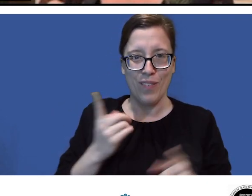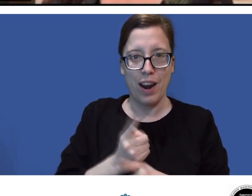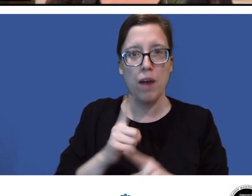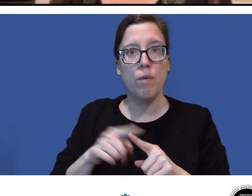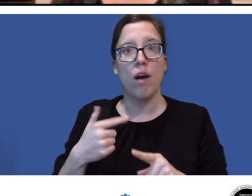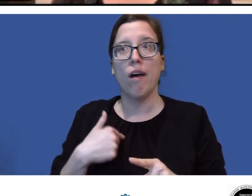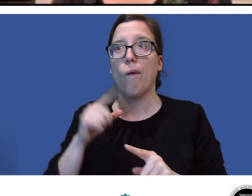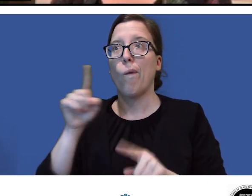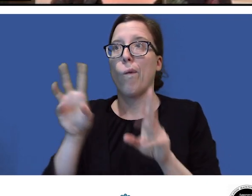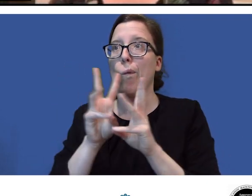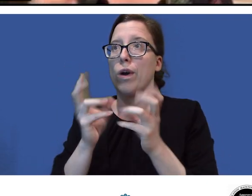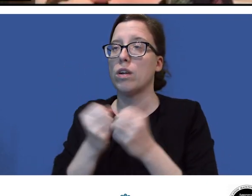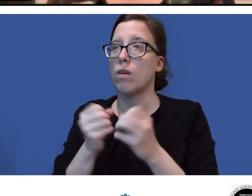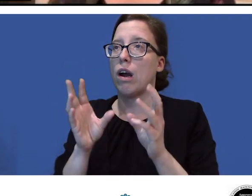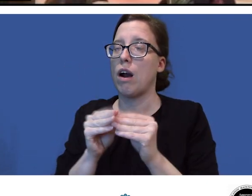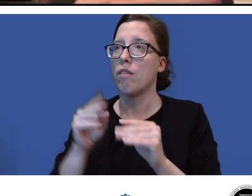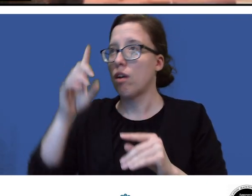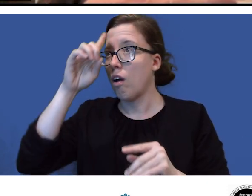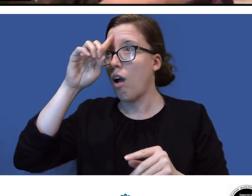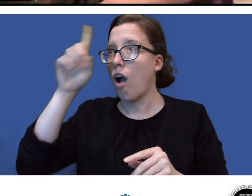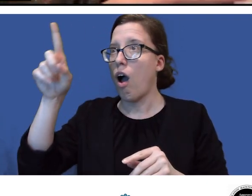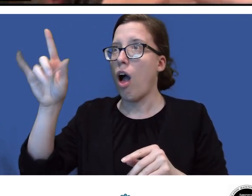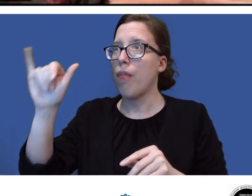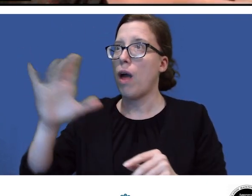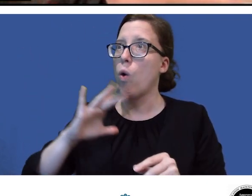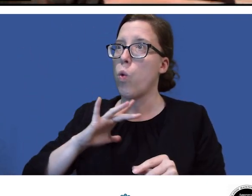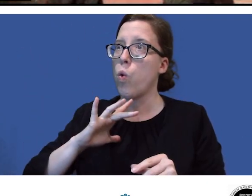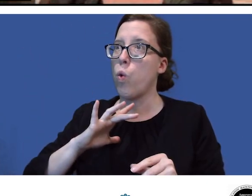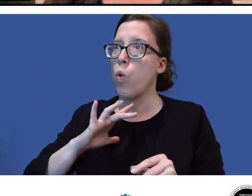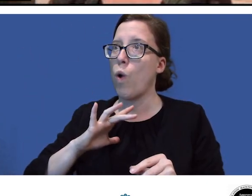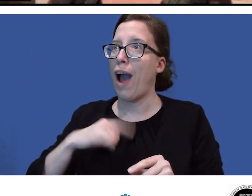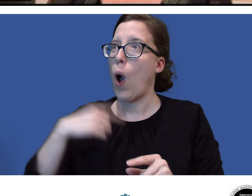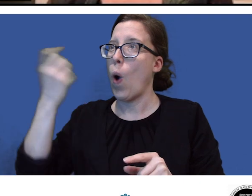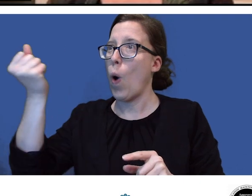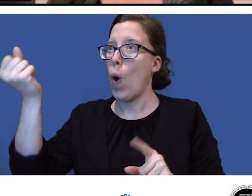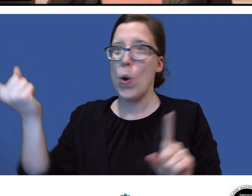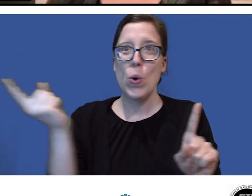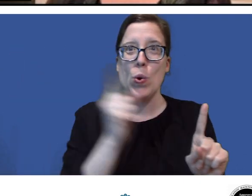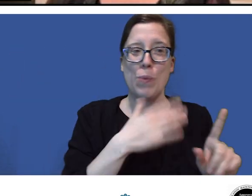when I go back to my class or, oh, that'd be great to use with this particular learner.